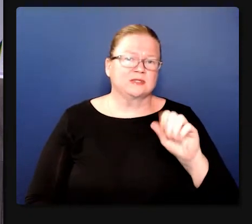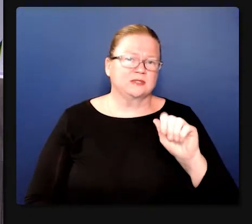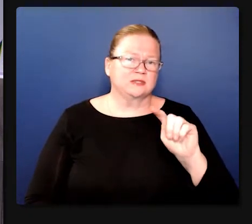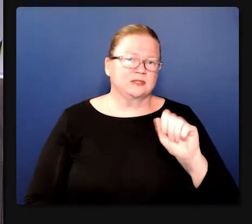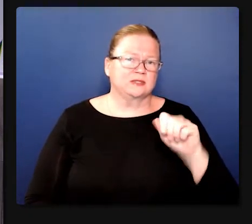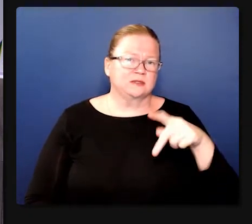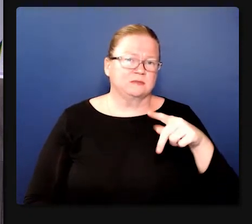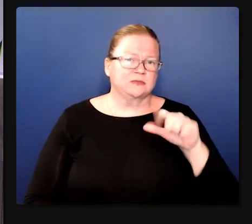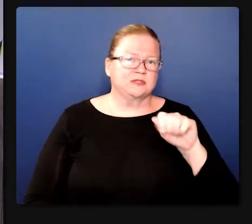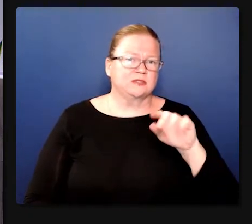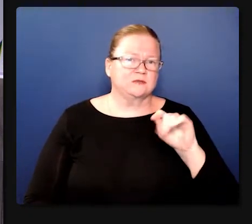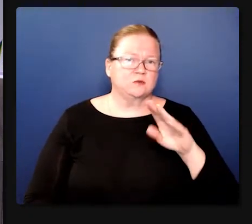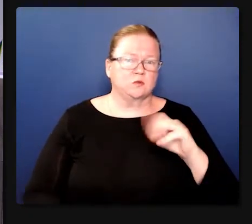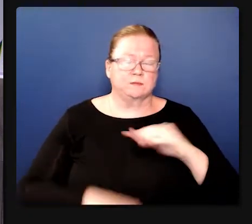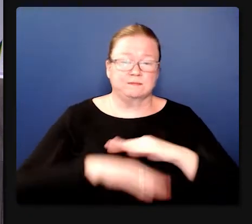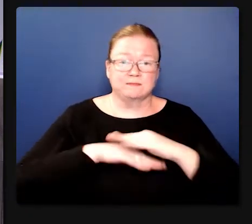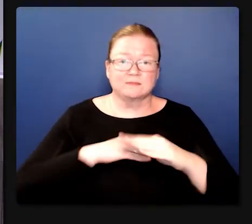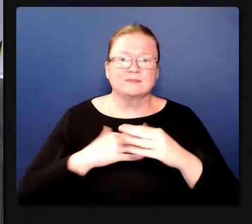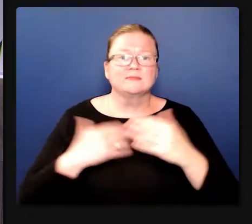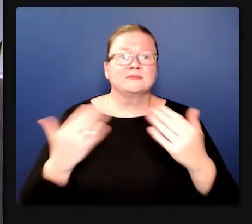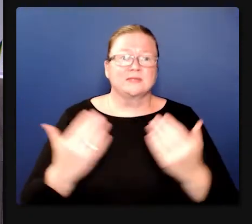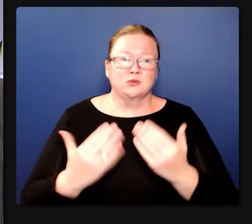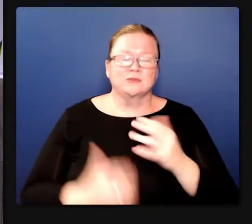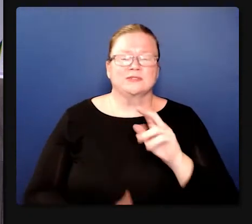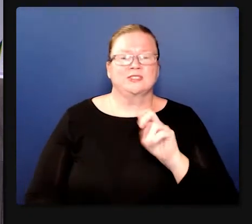I am Nir Schleyen, a software engineer in Azure PlayFab.